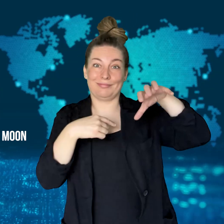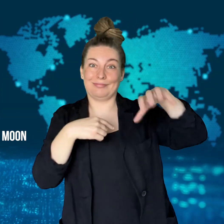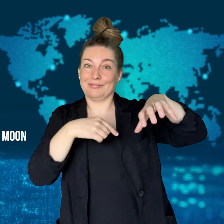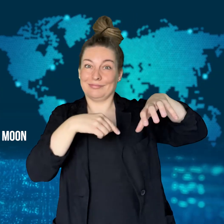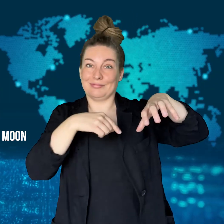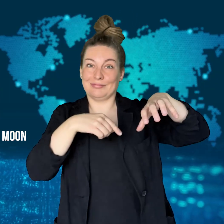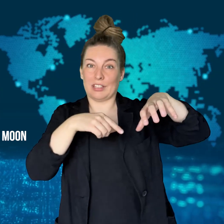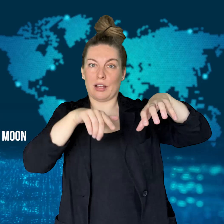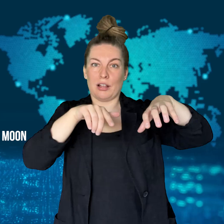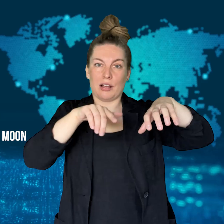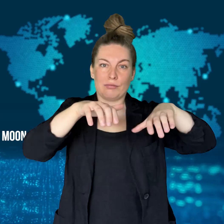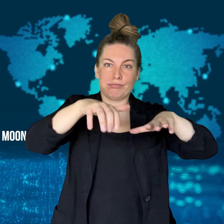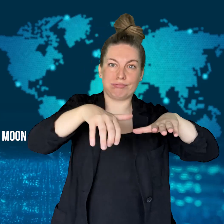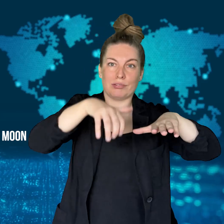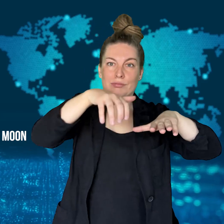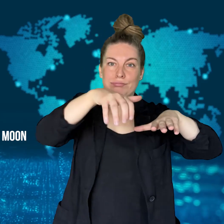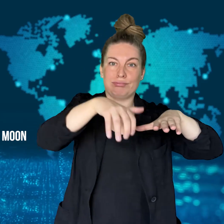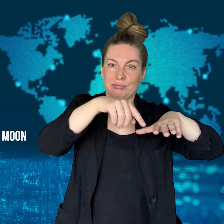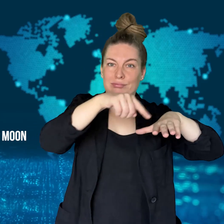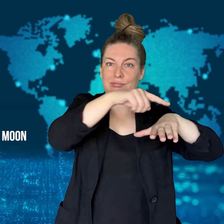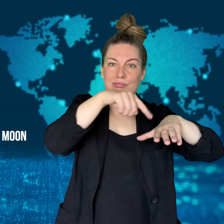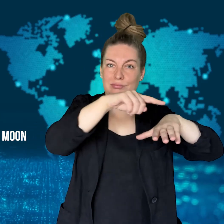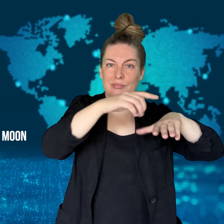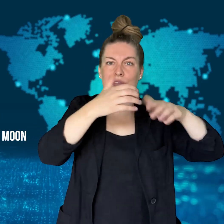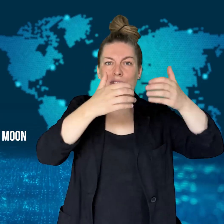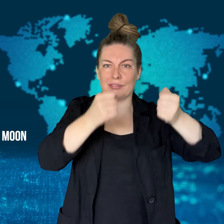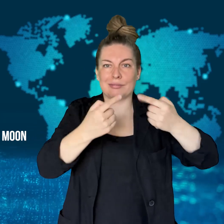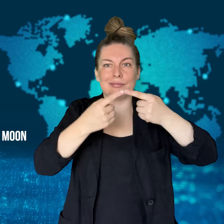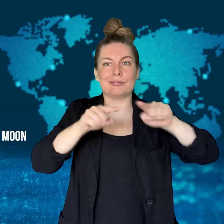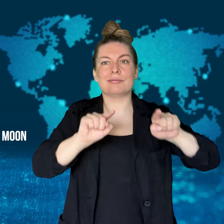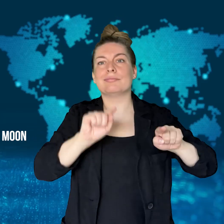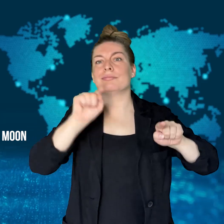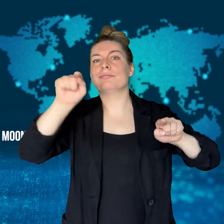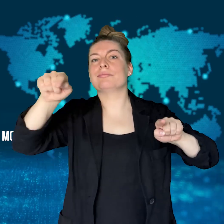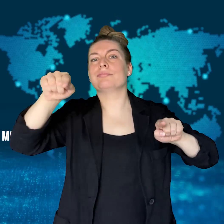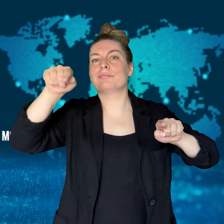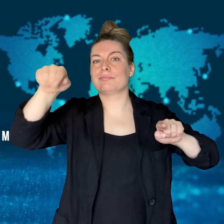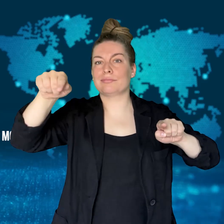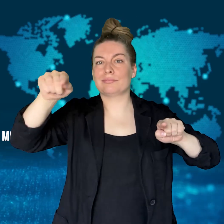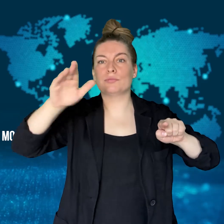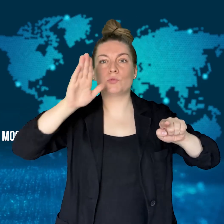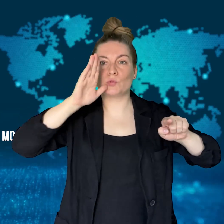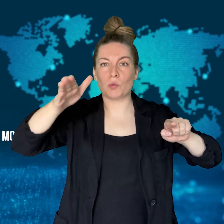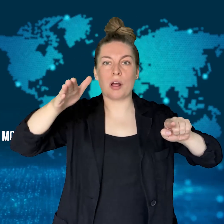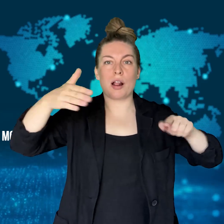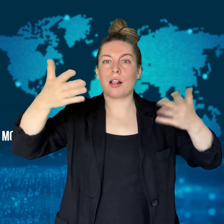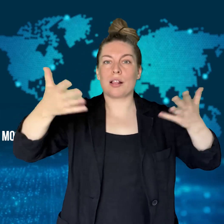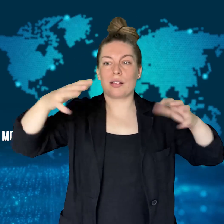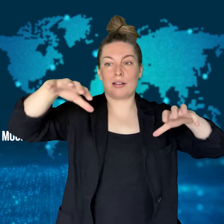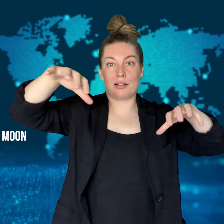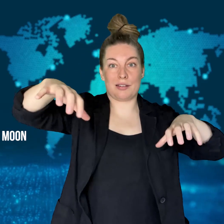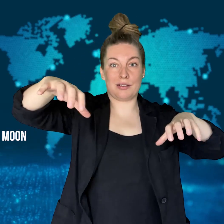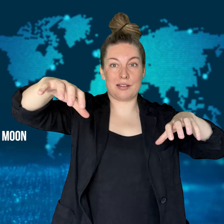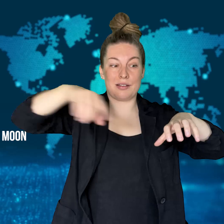including its mineral composition and the structure of its surface.